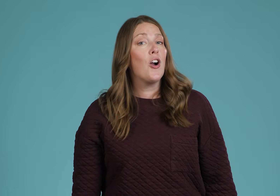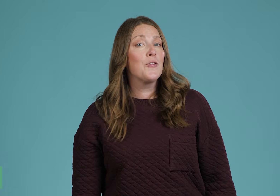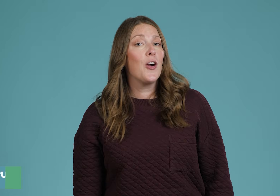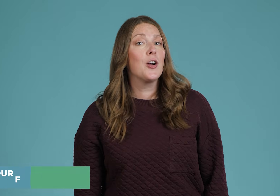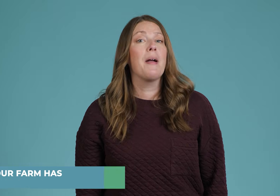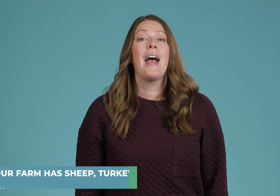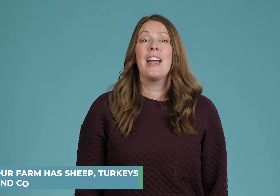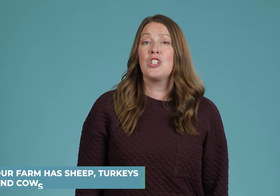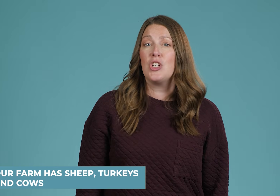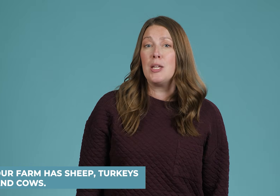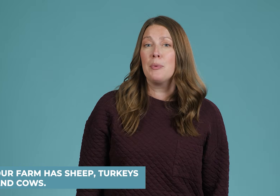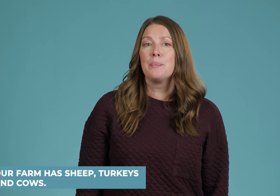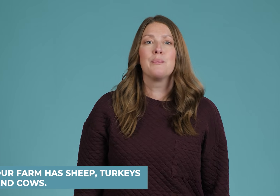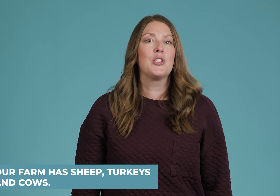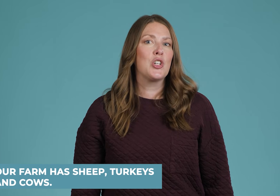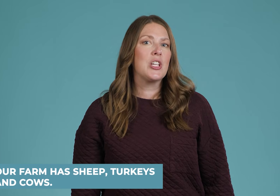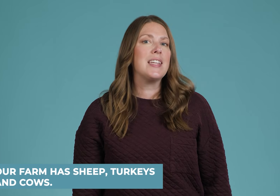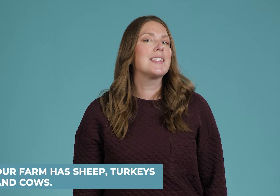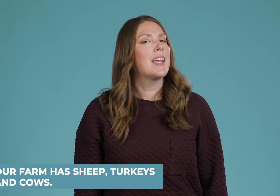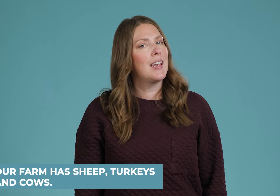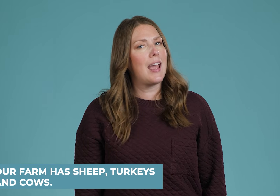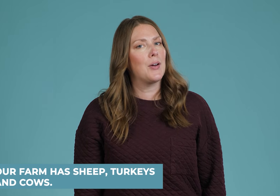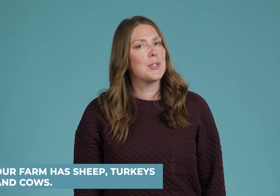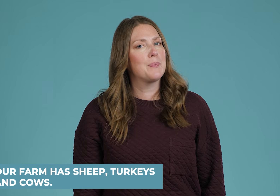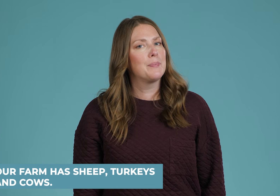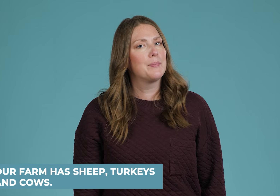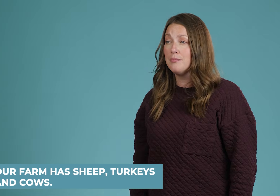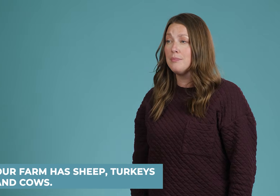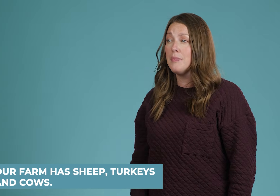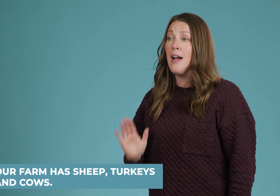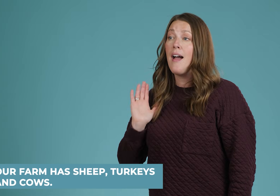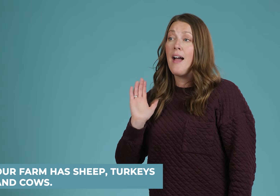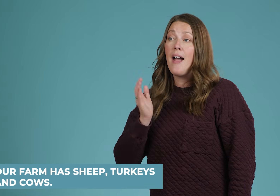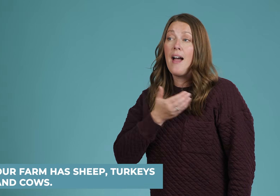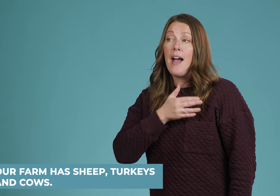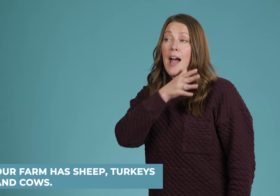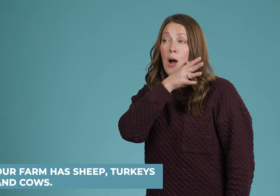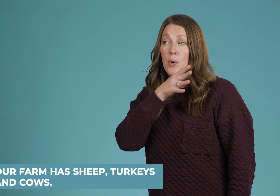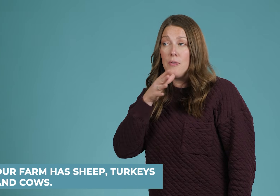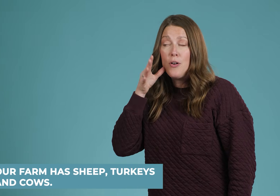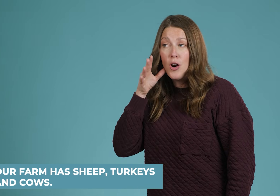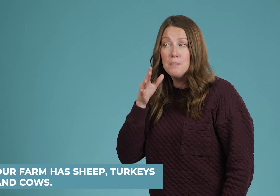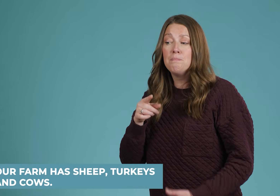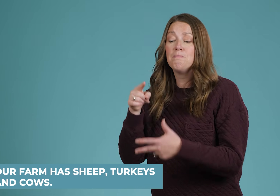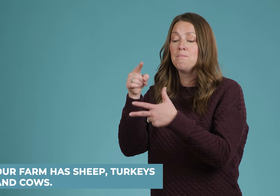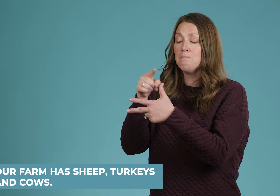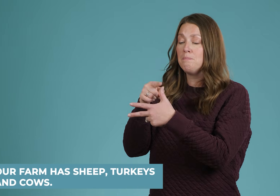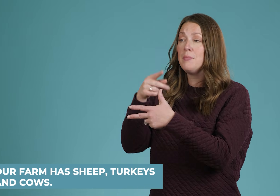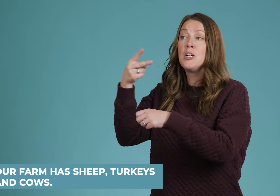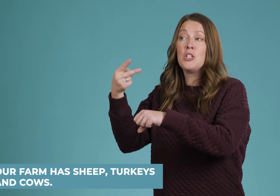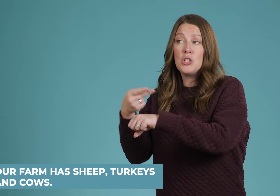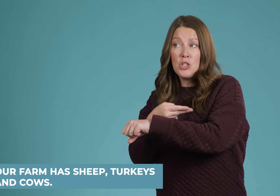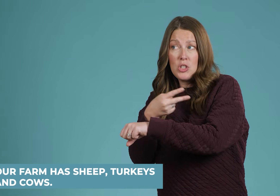Our farm has sheep, turkeys, and cows.